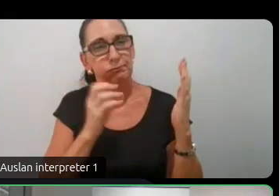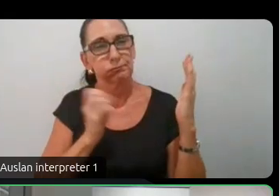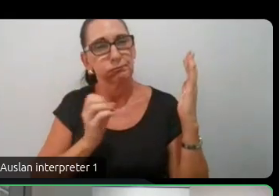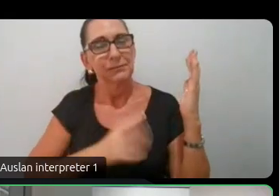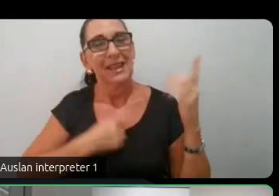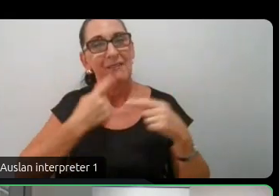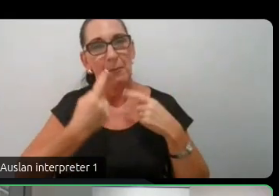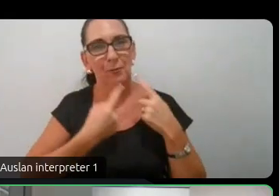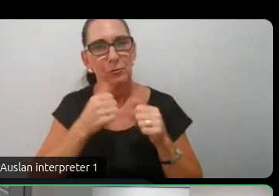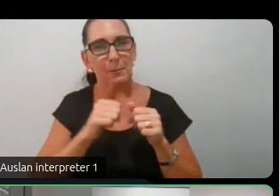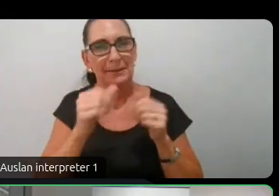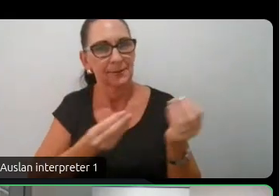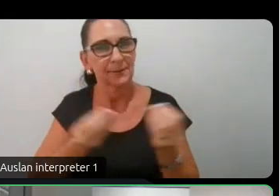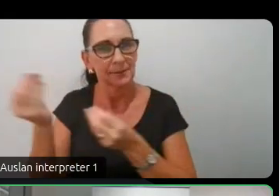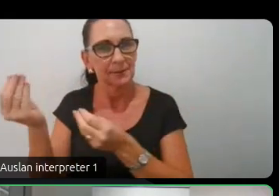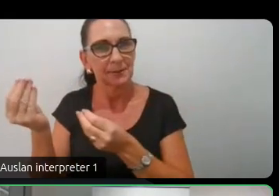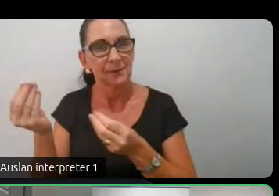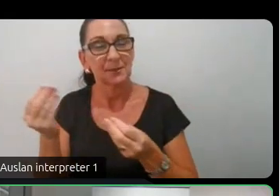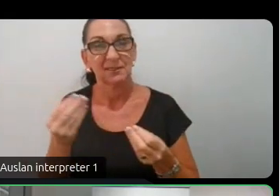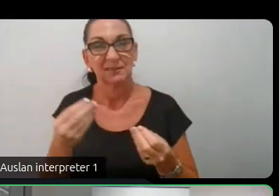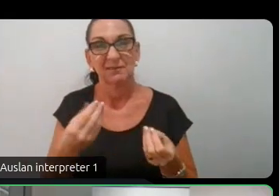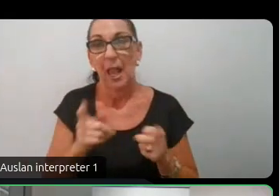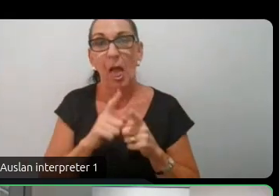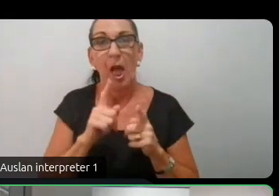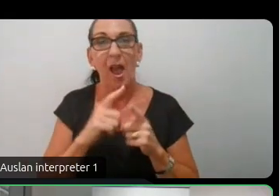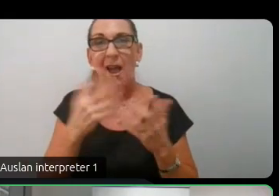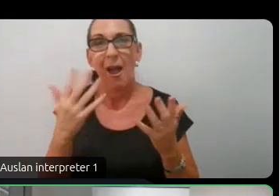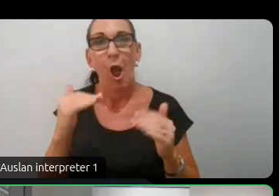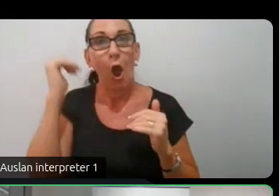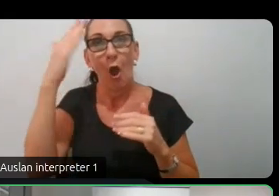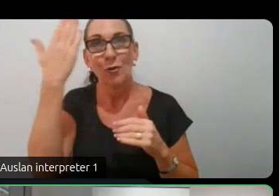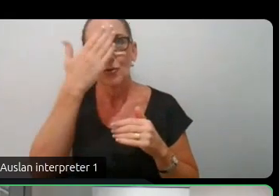um, I often say is it's like high school math. You get one point for the answer, but you really need